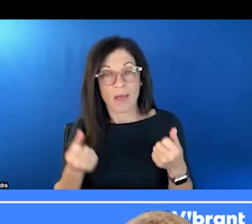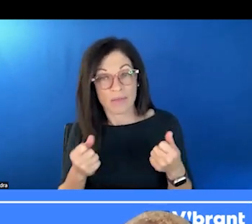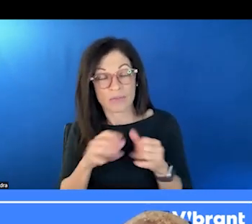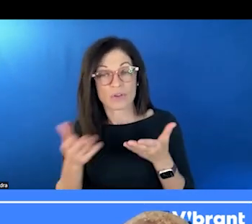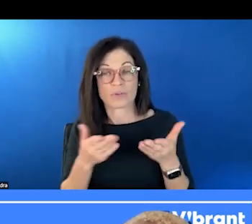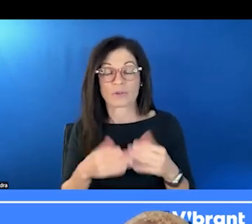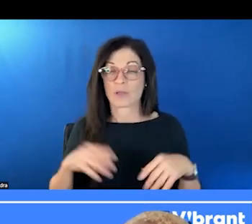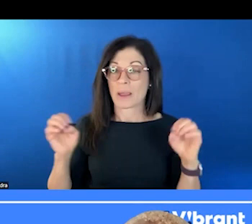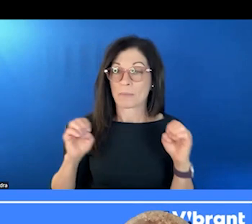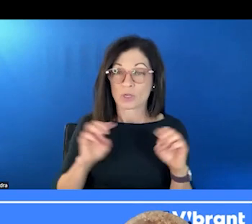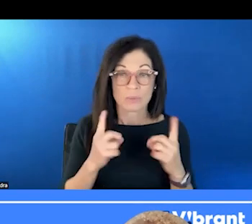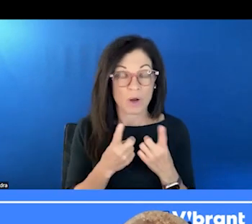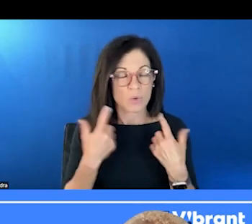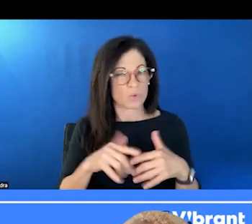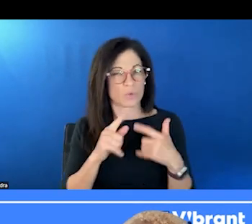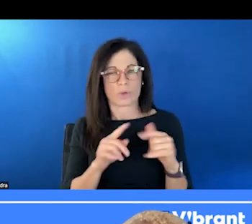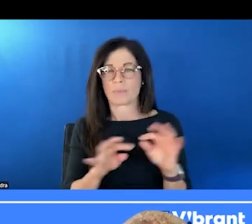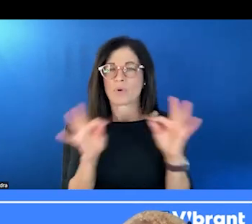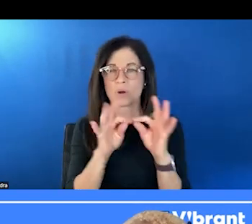DEPARTMENT IS HUGELY IMPORTANT FOR SUICIDE PREVENTION.